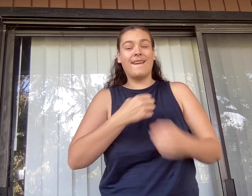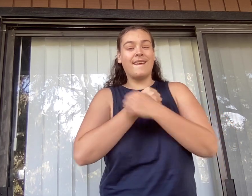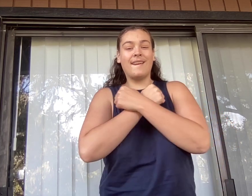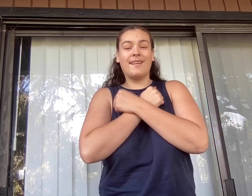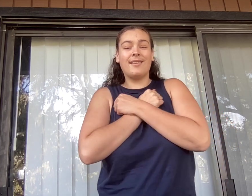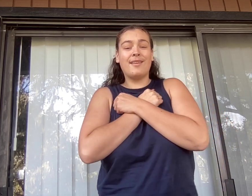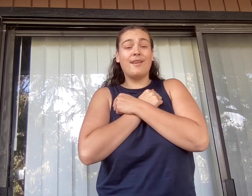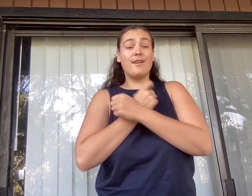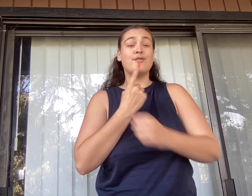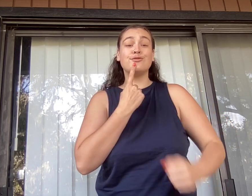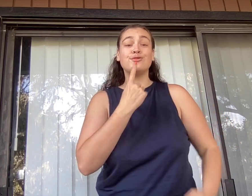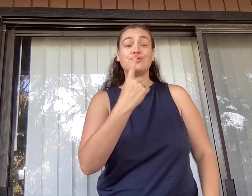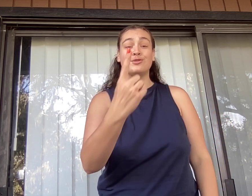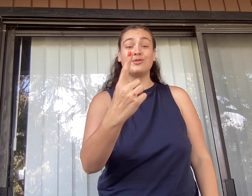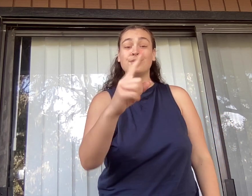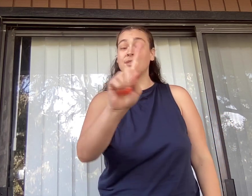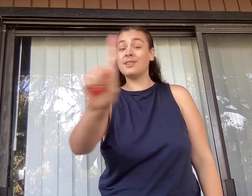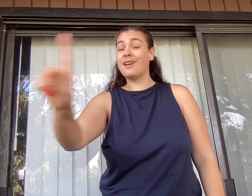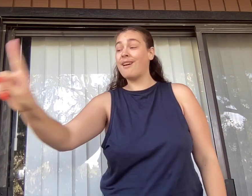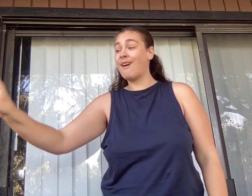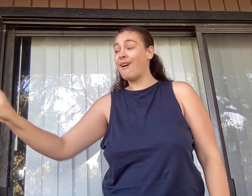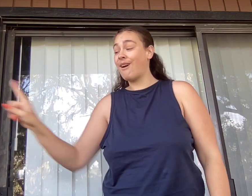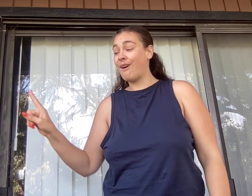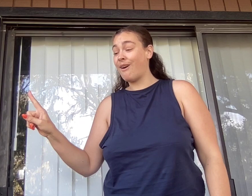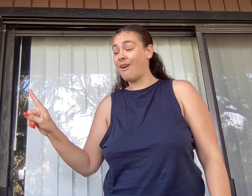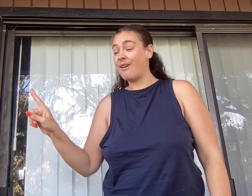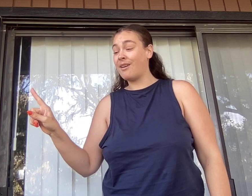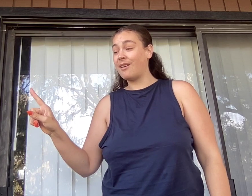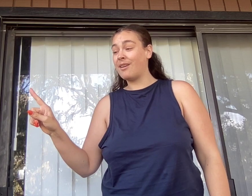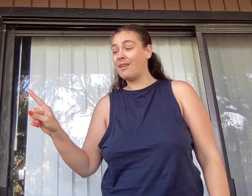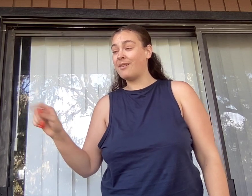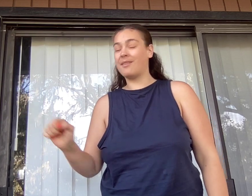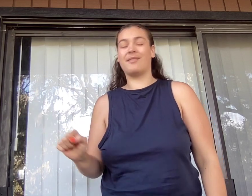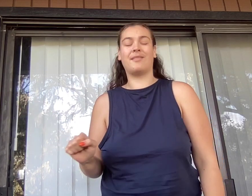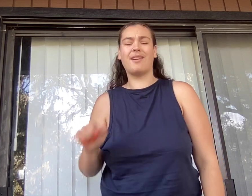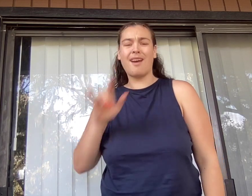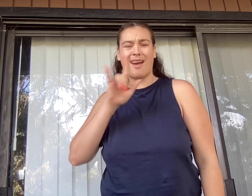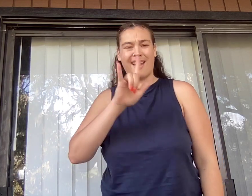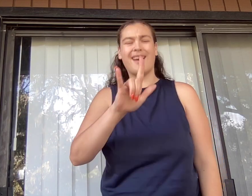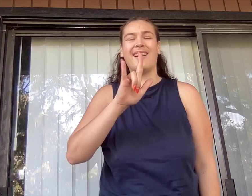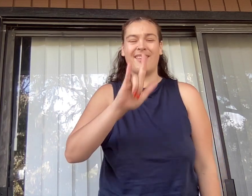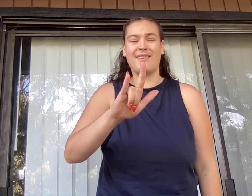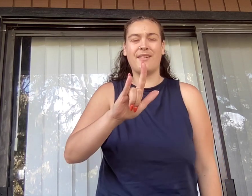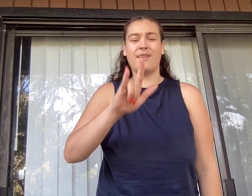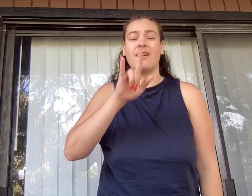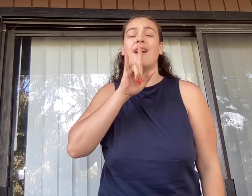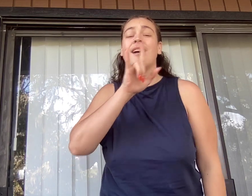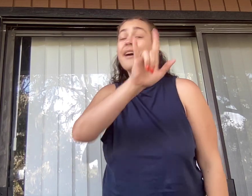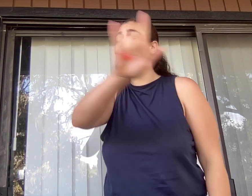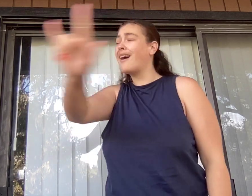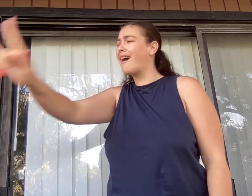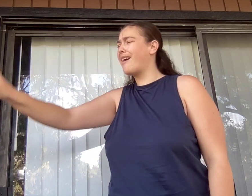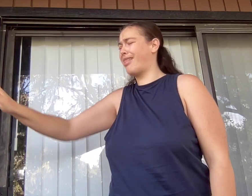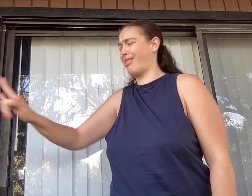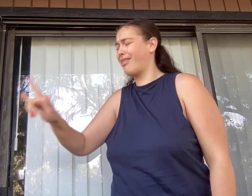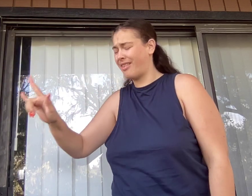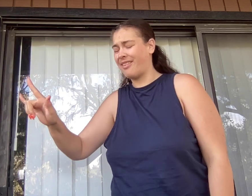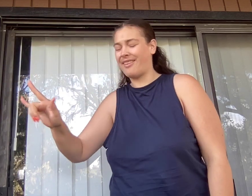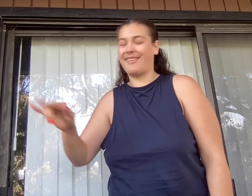I love to tell all of them “I Love You”